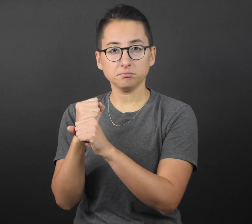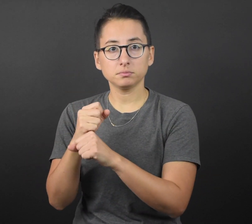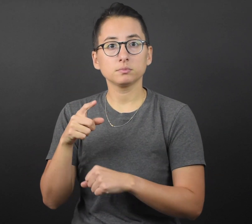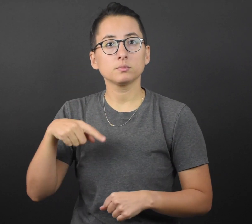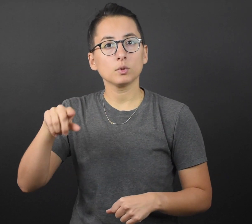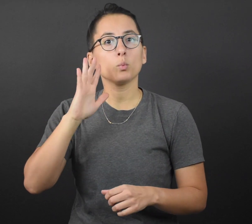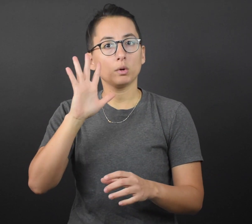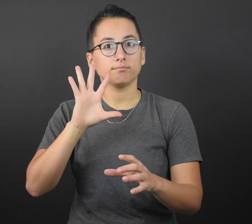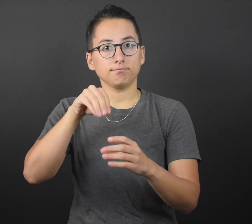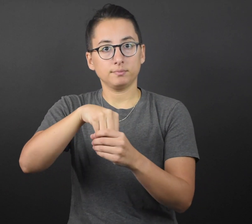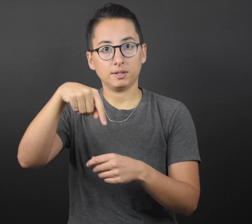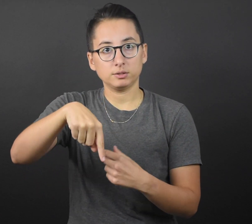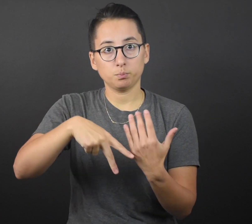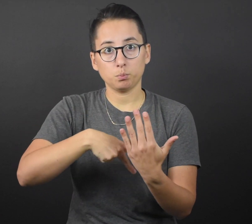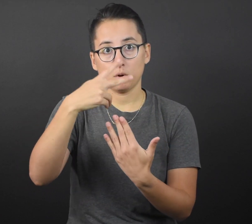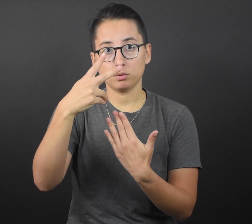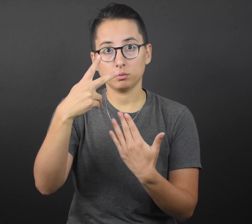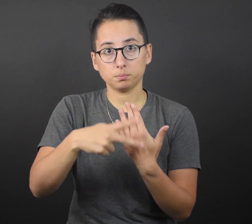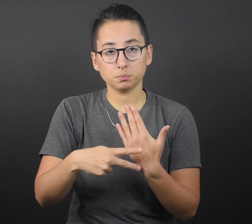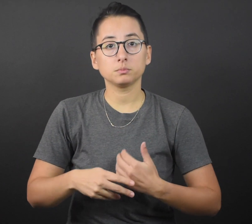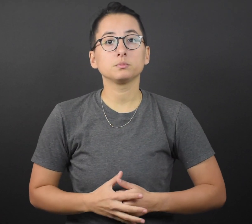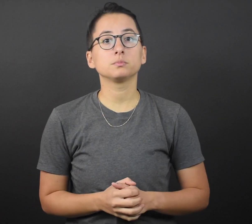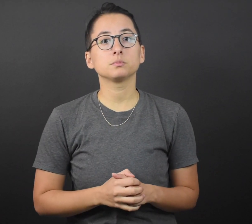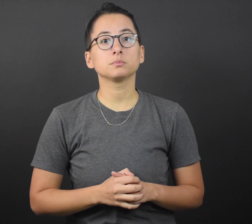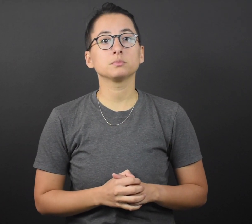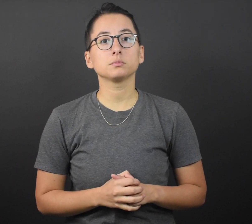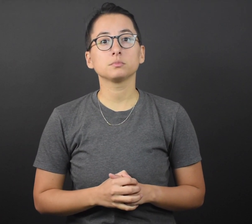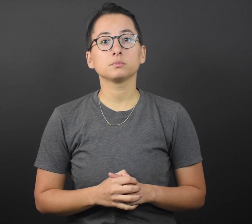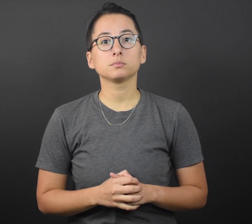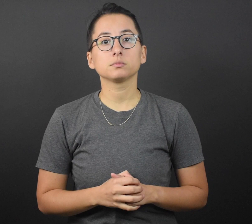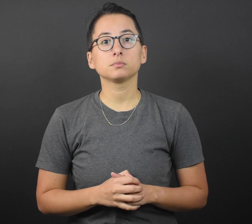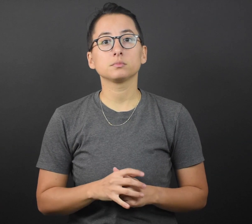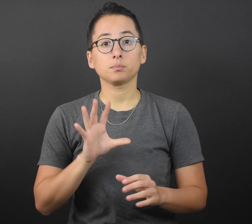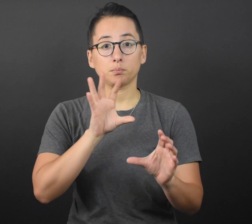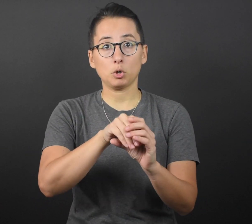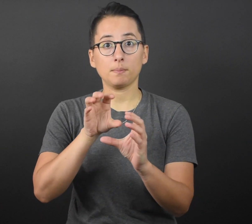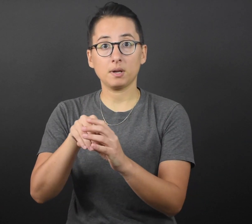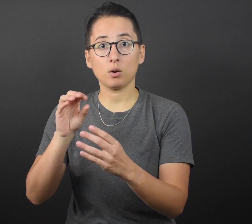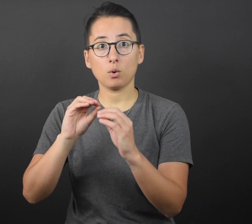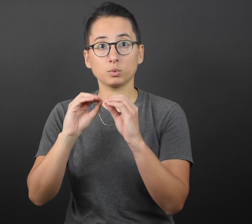(FQHCs) will be participating in the program. Participating